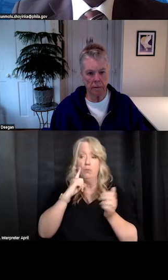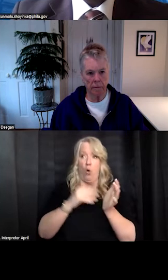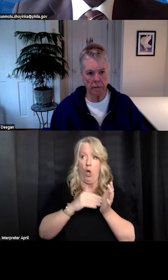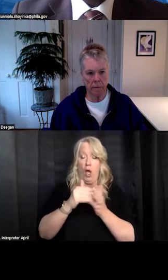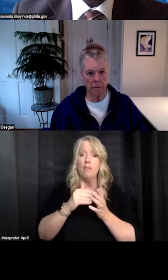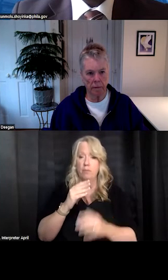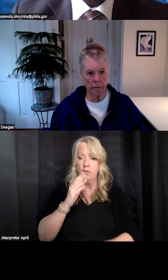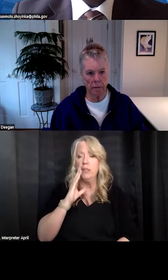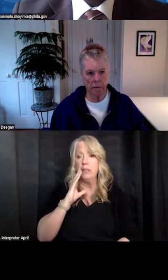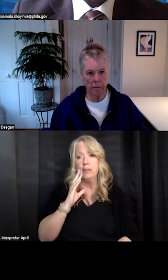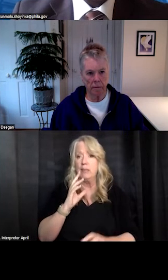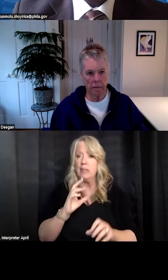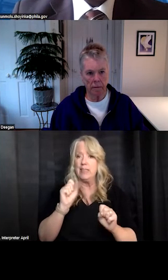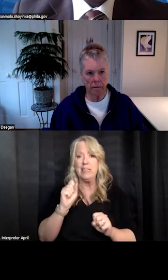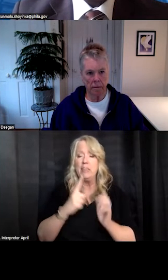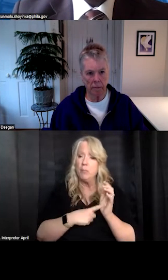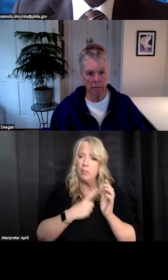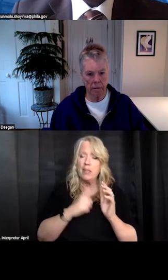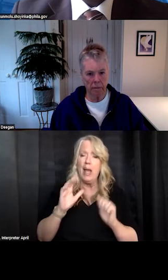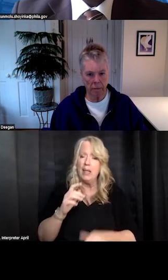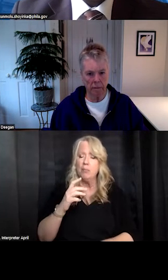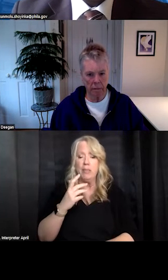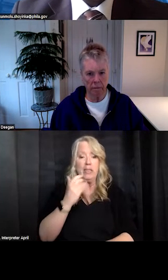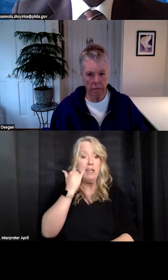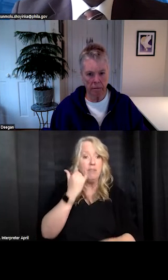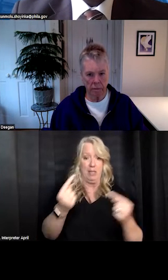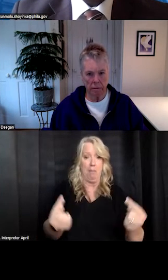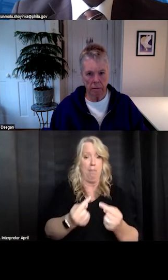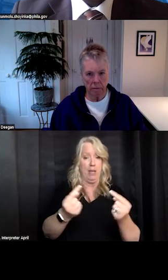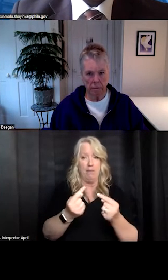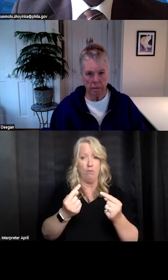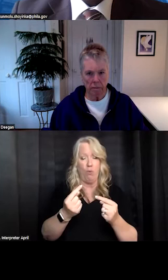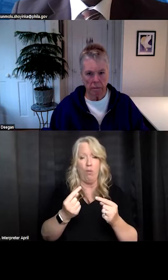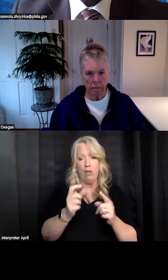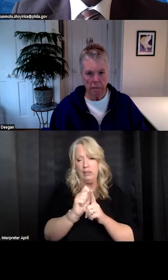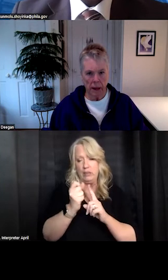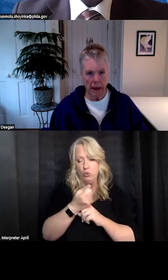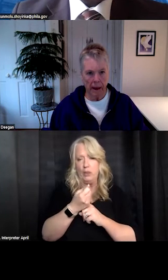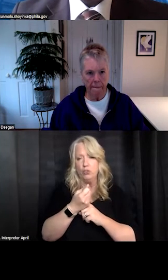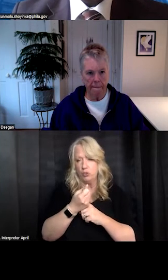HOW A PERSON WHO WANTS TO BE TALKED TO IN THAT, VERY -- VERY OFTEN TIMES CHAOTIC -- PAINFUL,